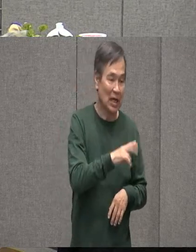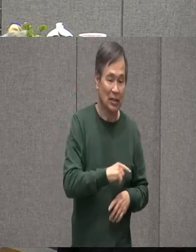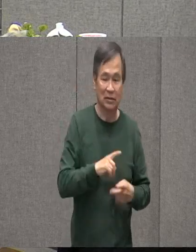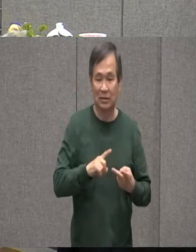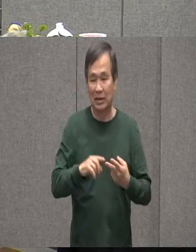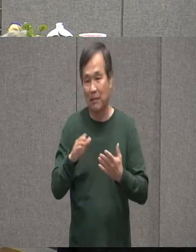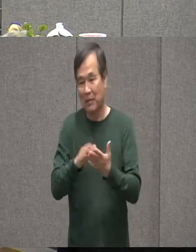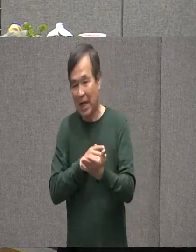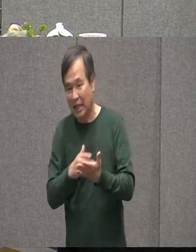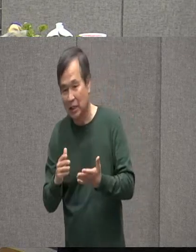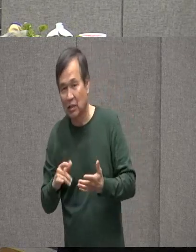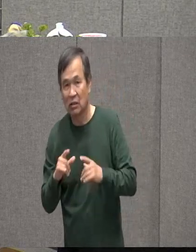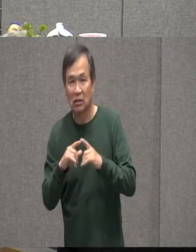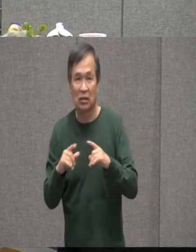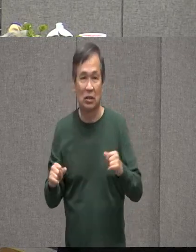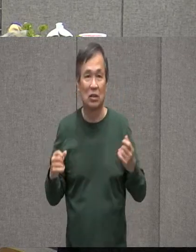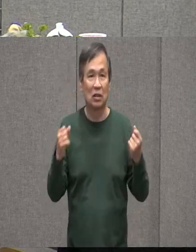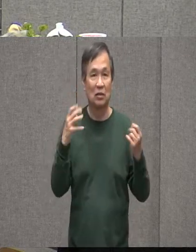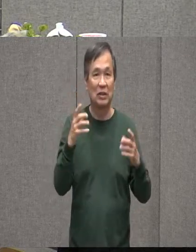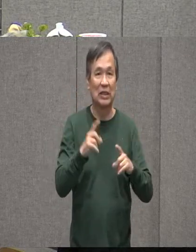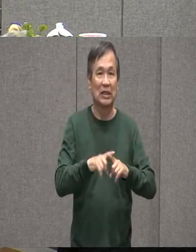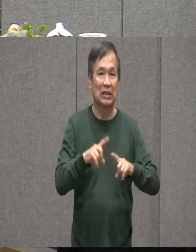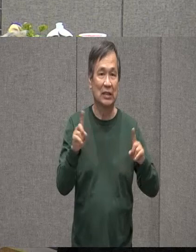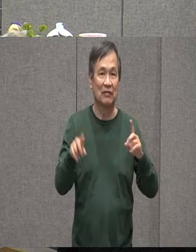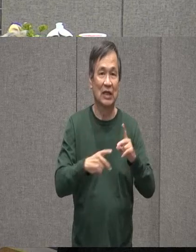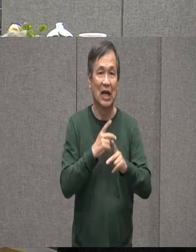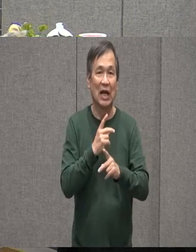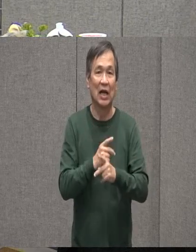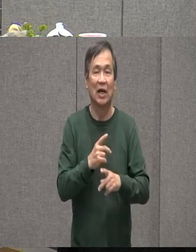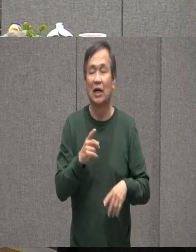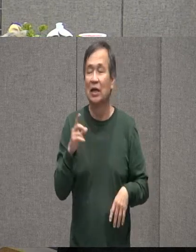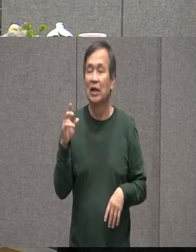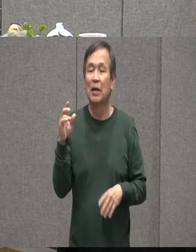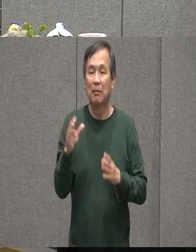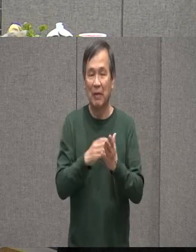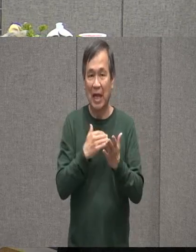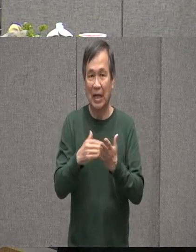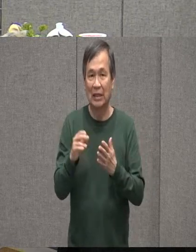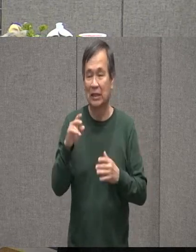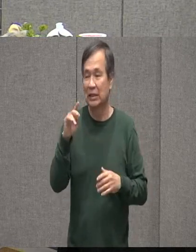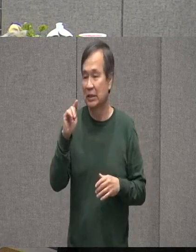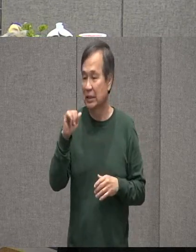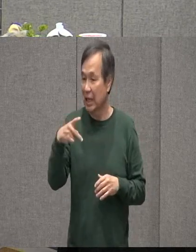I have this 'cause I like to paint and it's not necessarily the stickiest tape but it gets the job done.